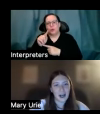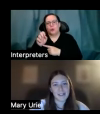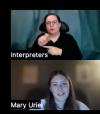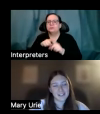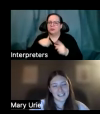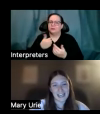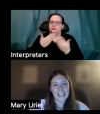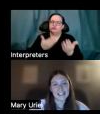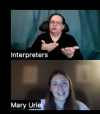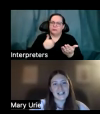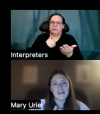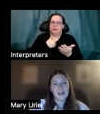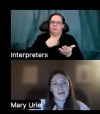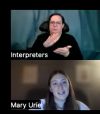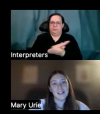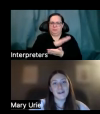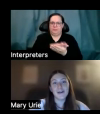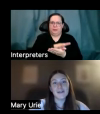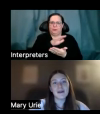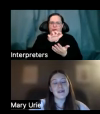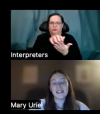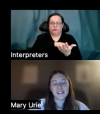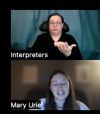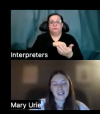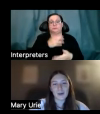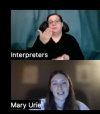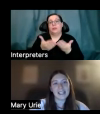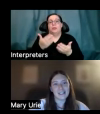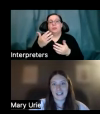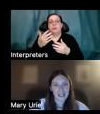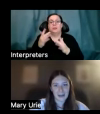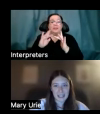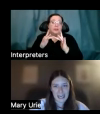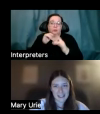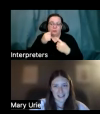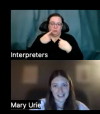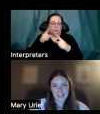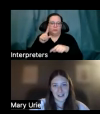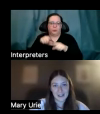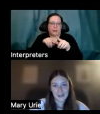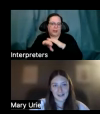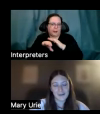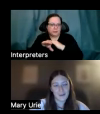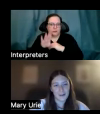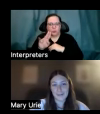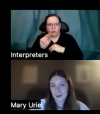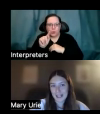copy just in case, maybe your phone, maybe the internet isn't working and you're not able to access your notes or your phone